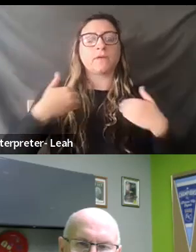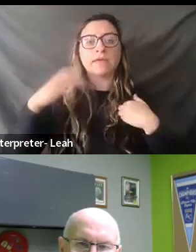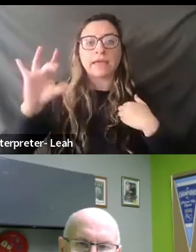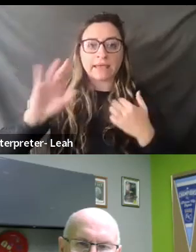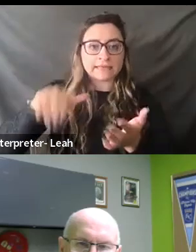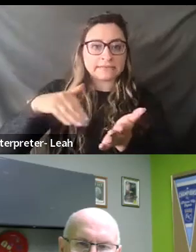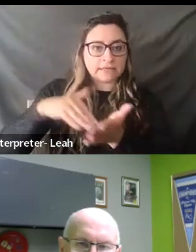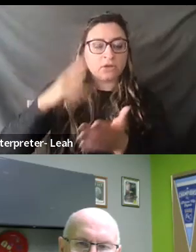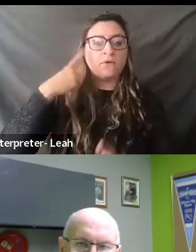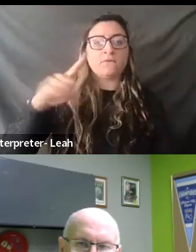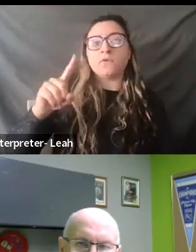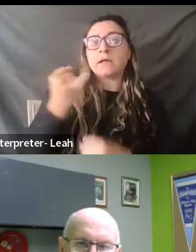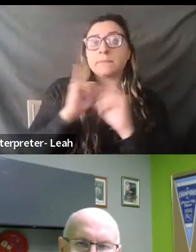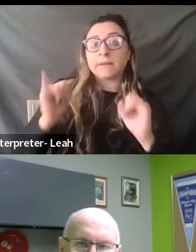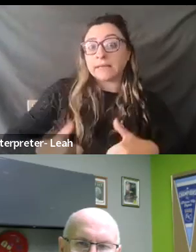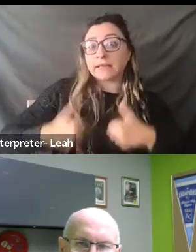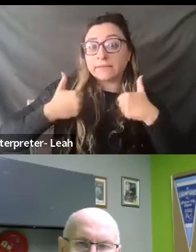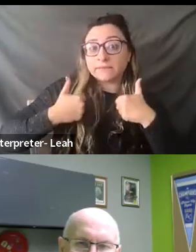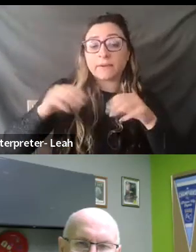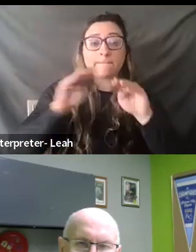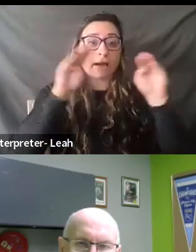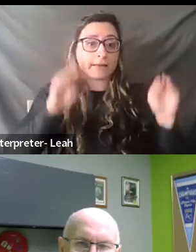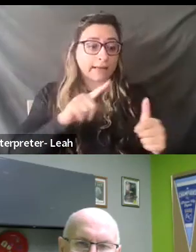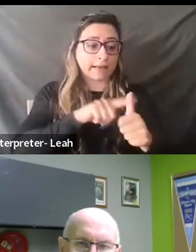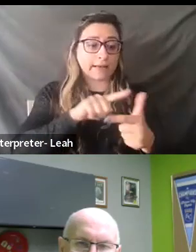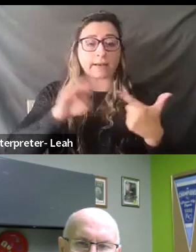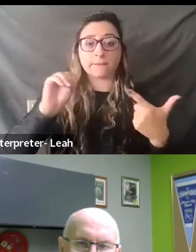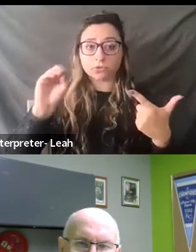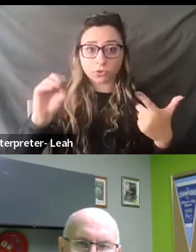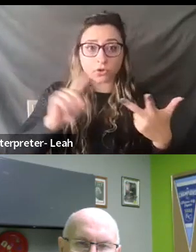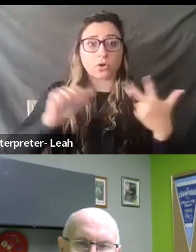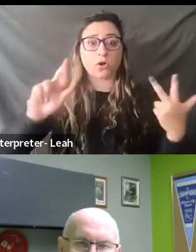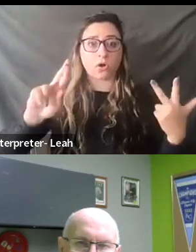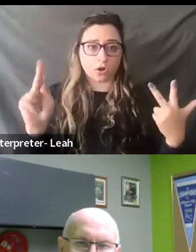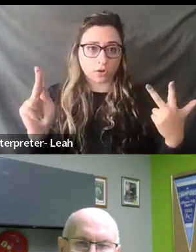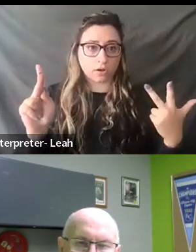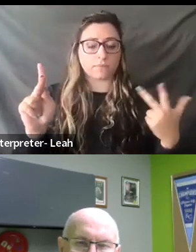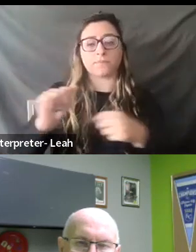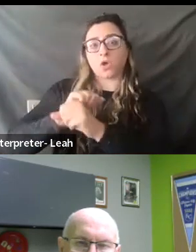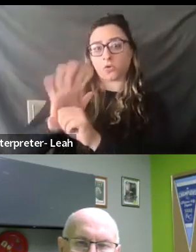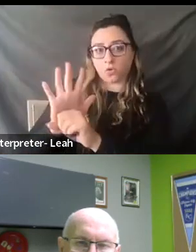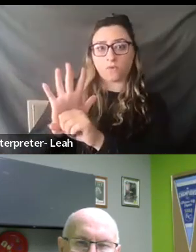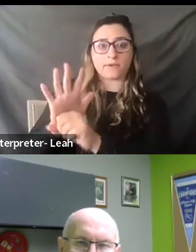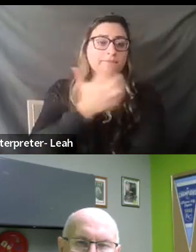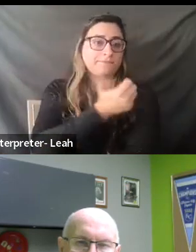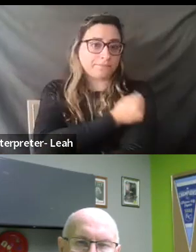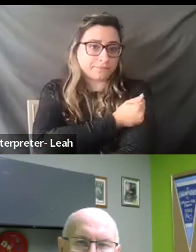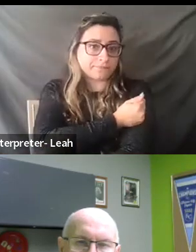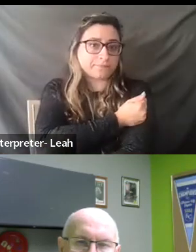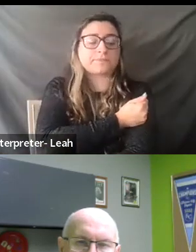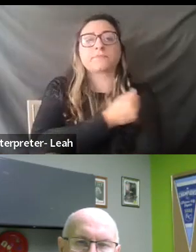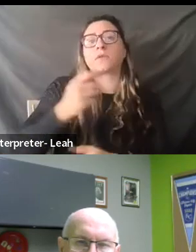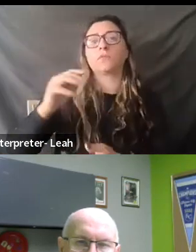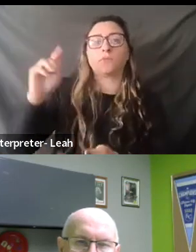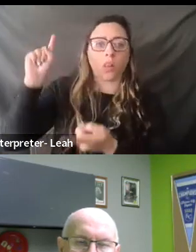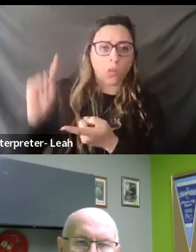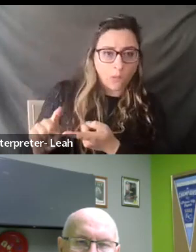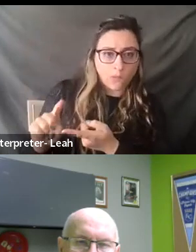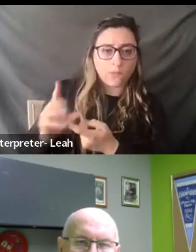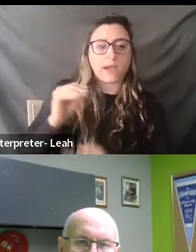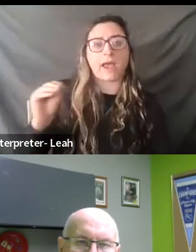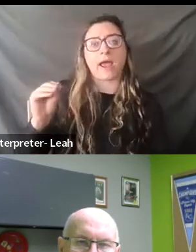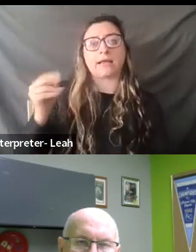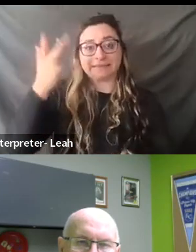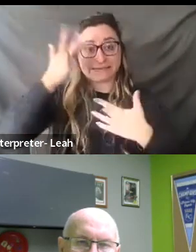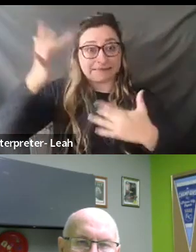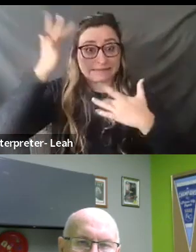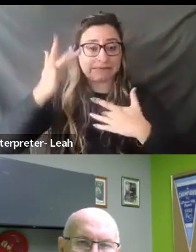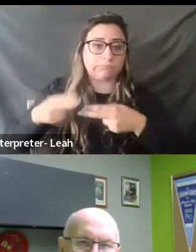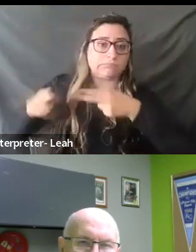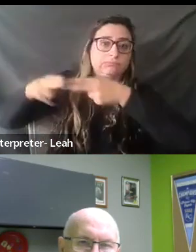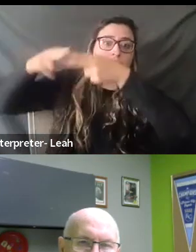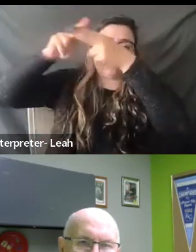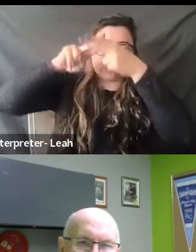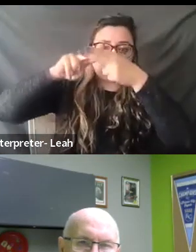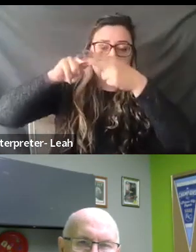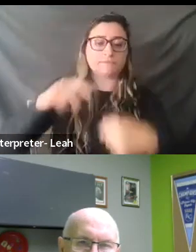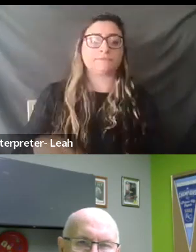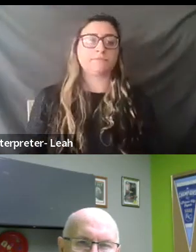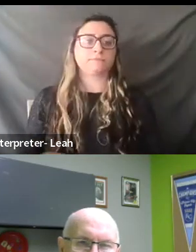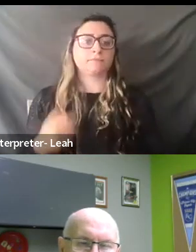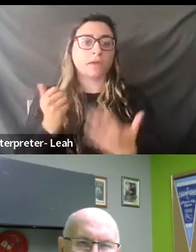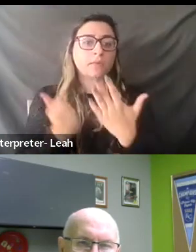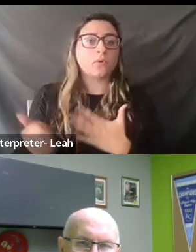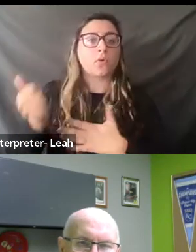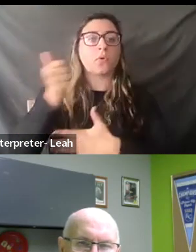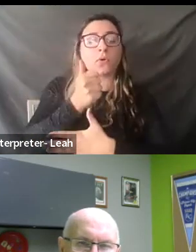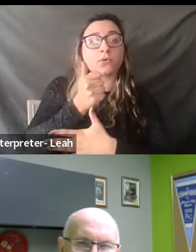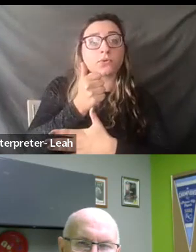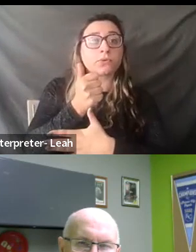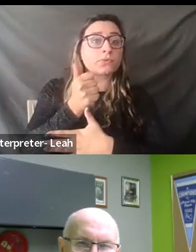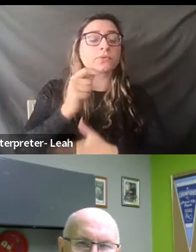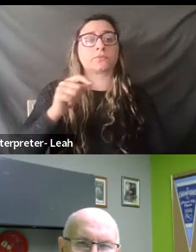Rooted in the values of self-determination and self-direction, the project does not seek to persuade or convince, but will serve as a resource for those who want the vaccine and those seeking further information in order to make an informed decision.